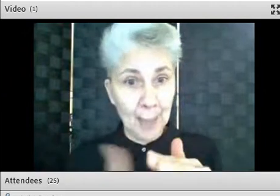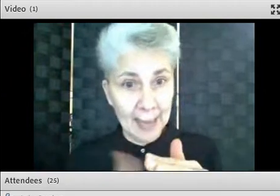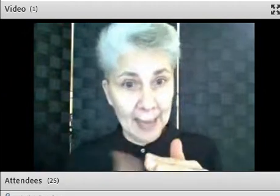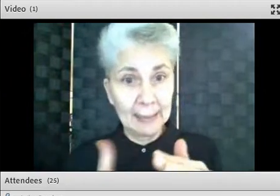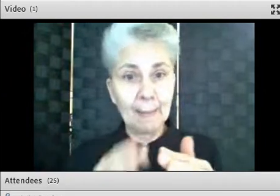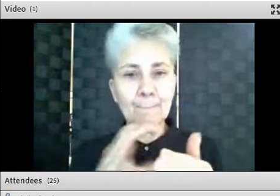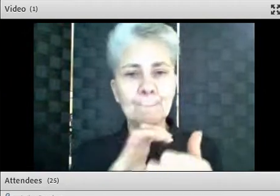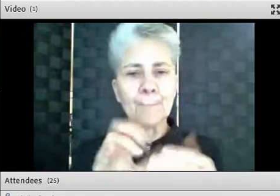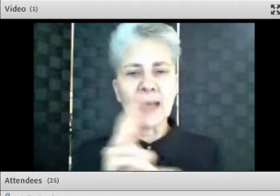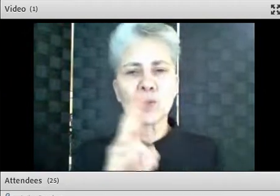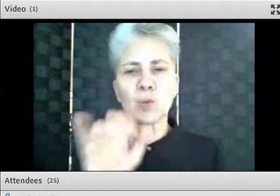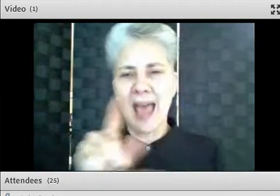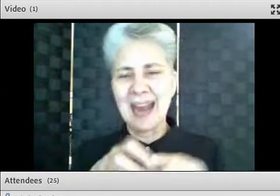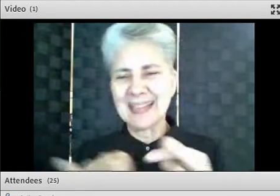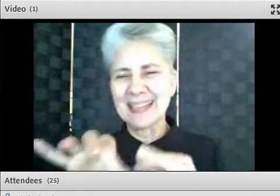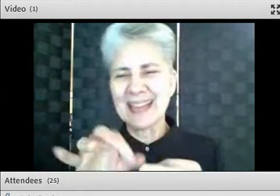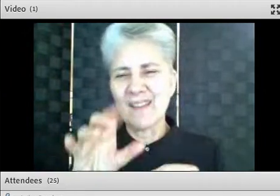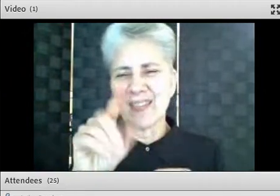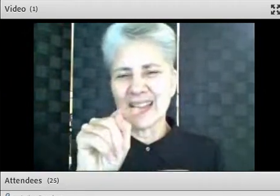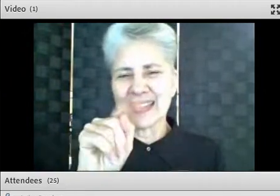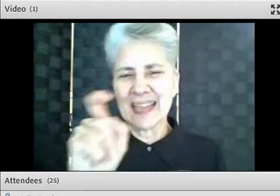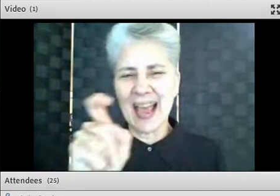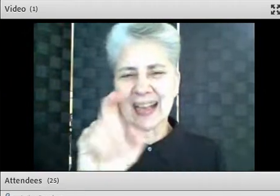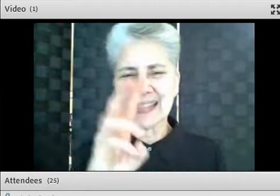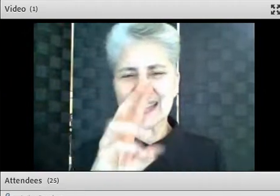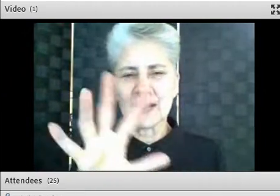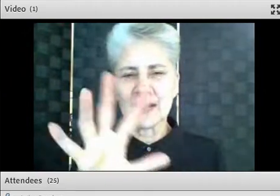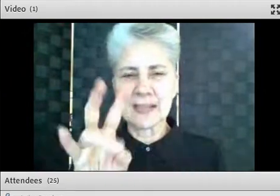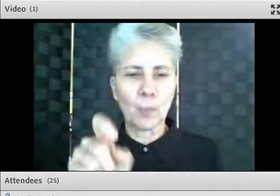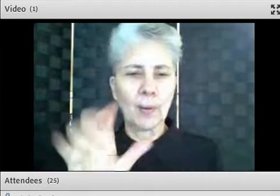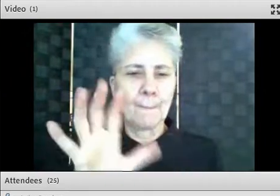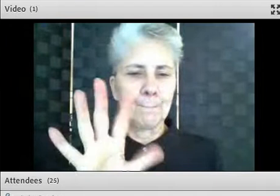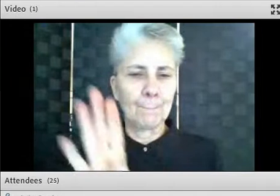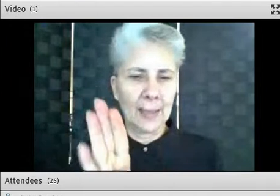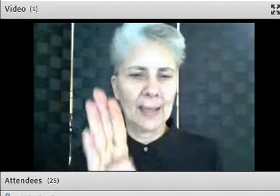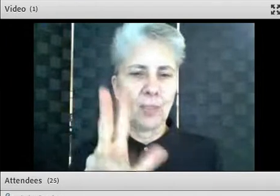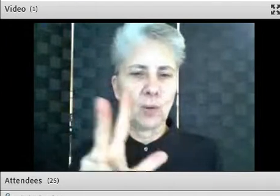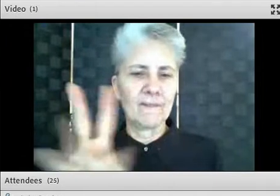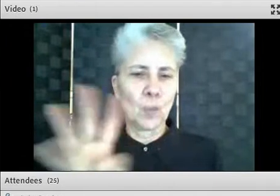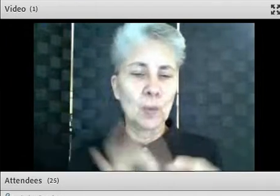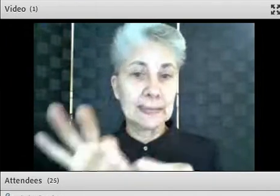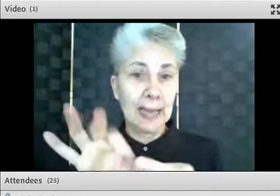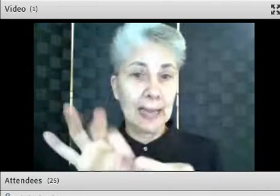consider using this one instead, this TX657.B34 instead.